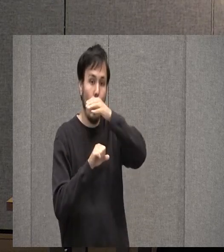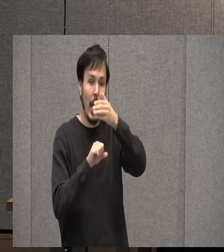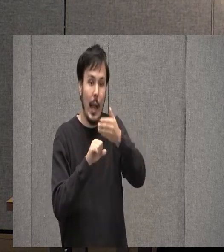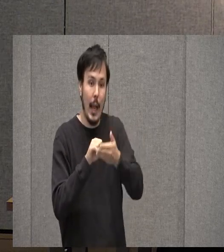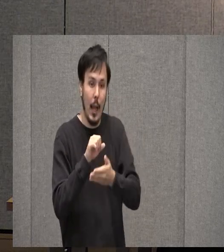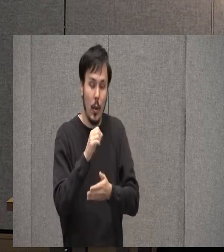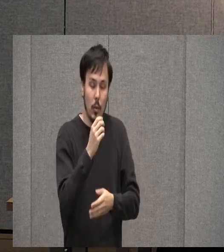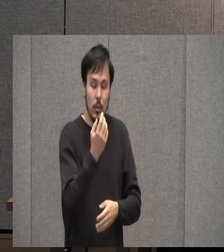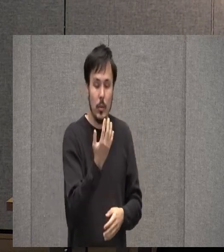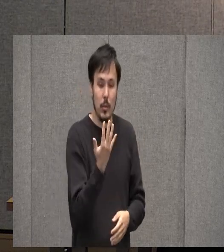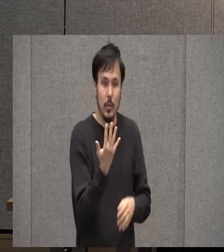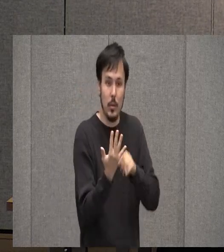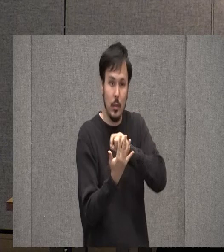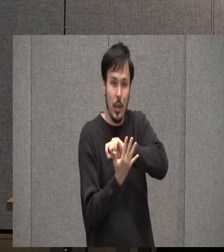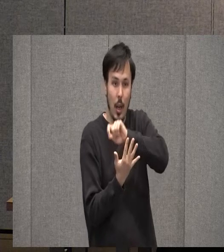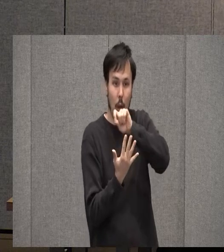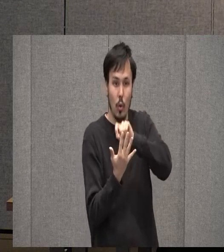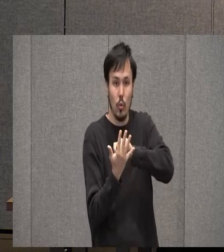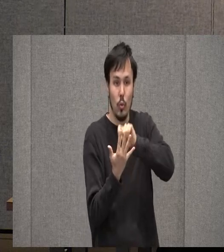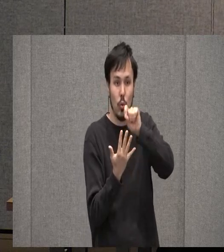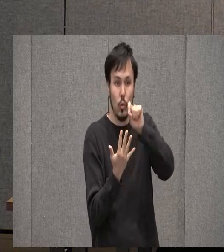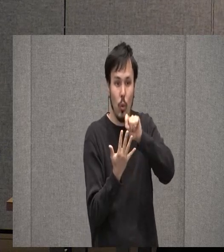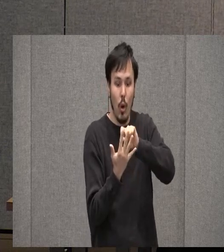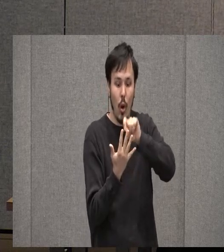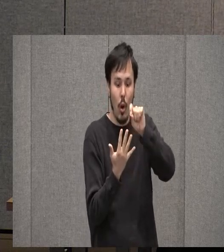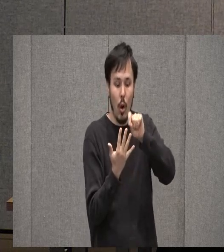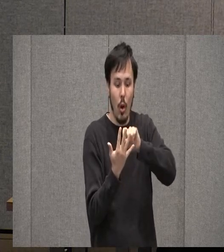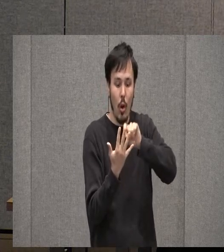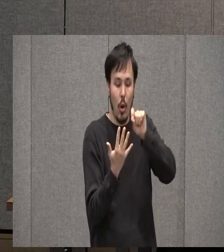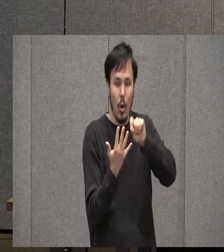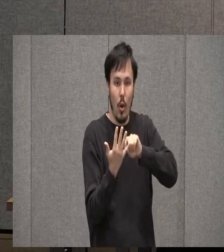You're gonna draw the outline of the shadow